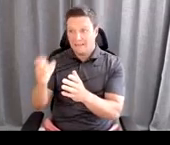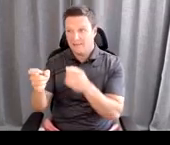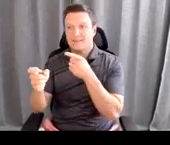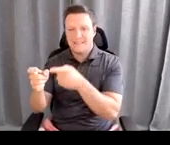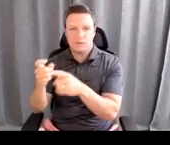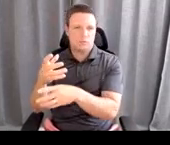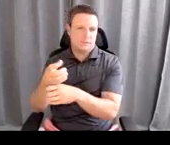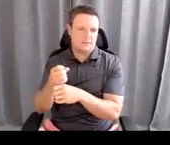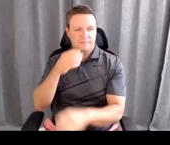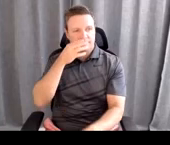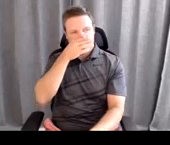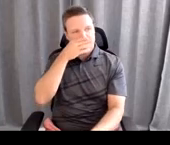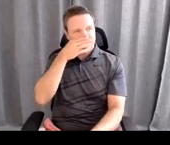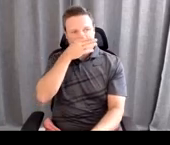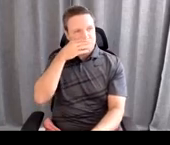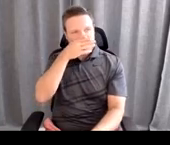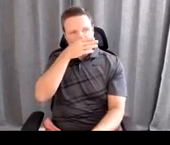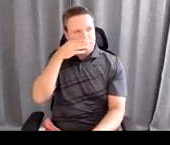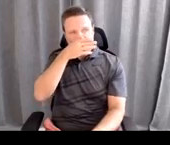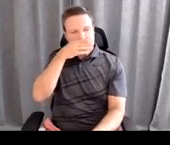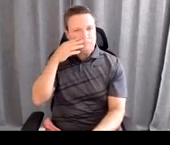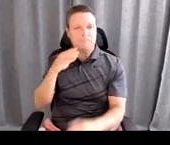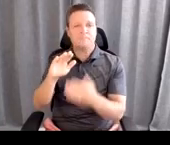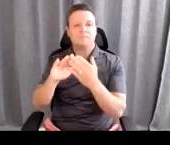Community service is different in that it is a service to the community.